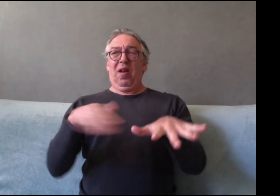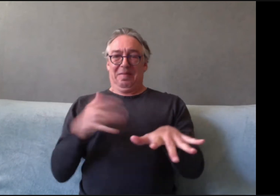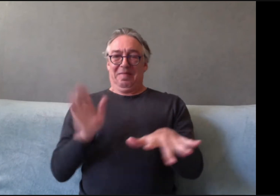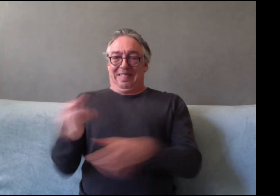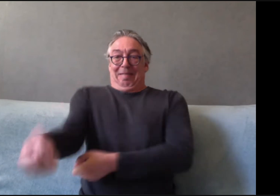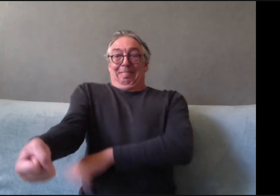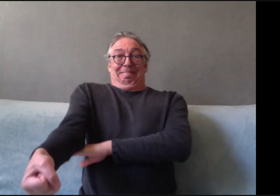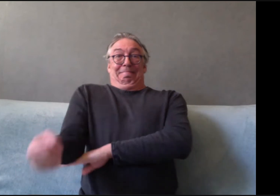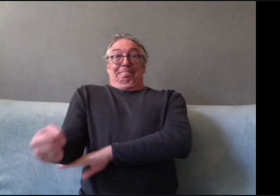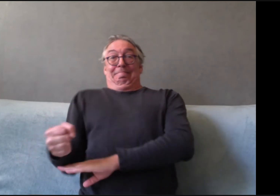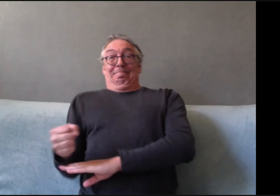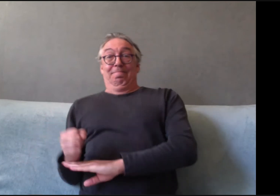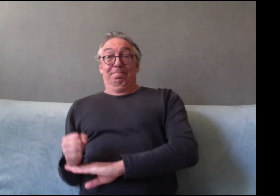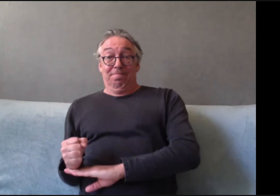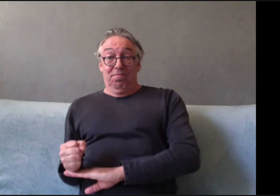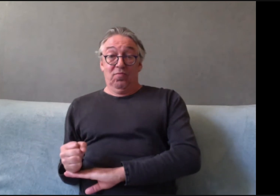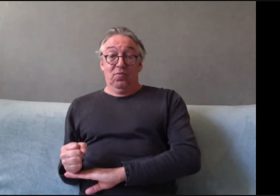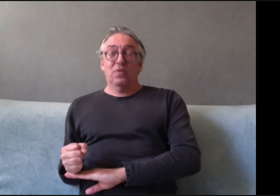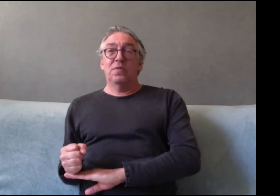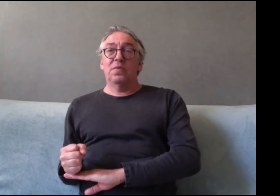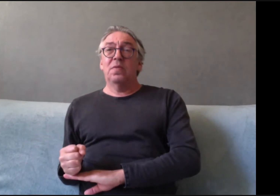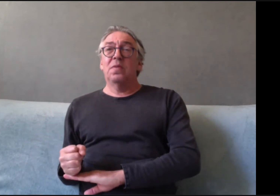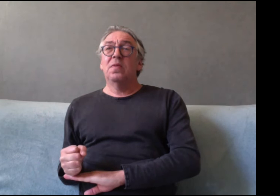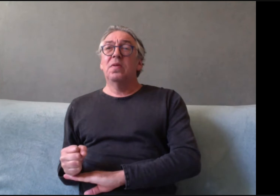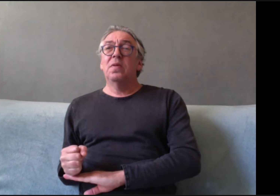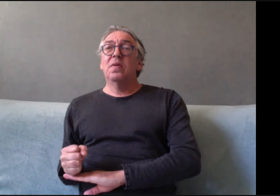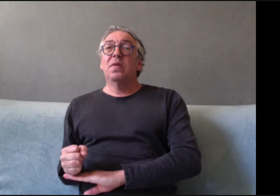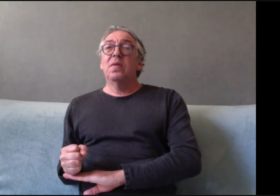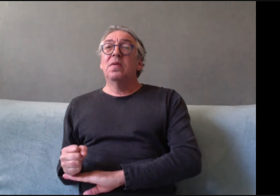to stop the spread of COVID-19.